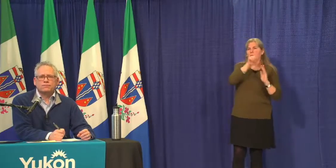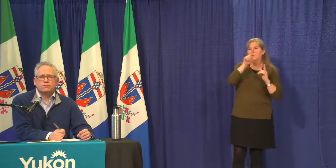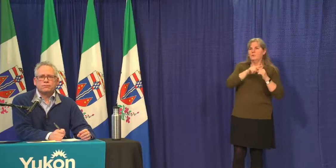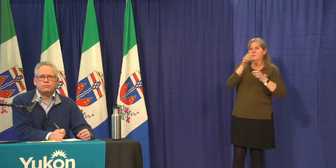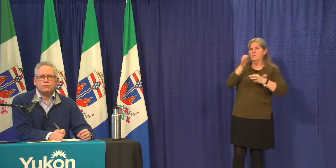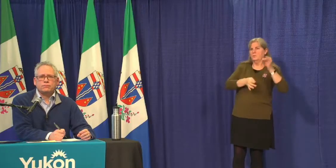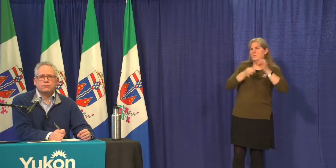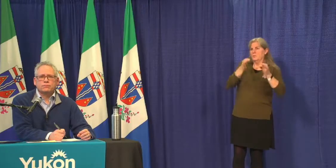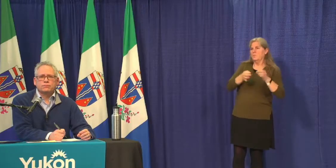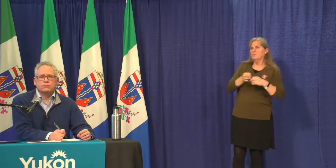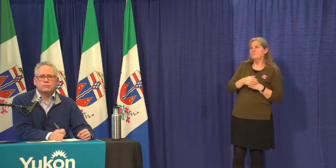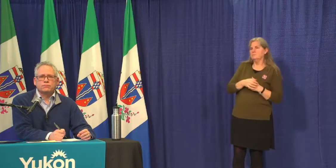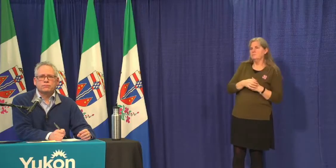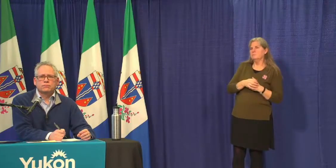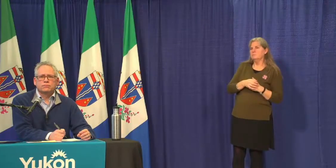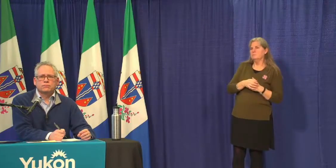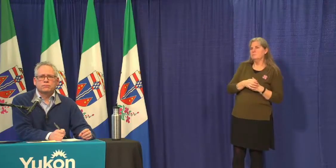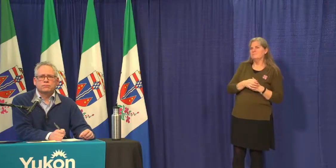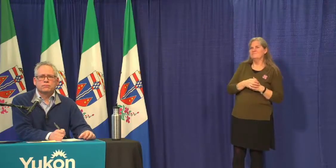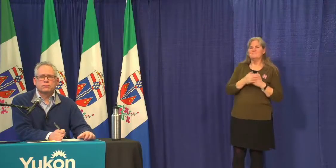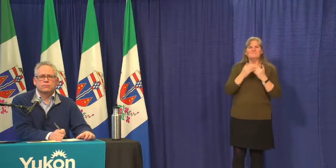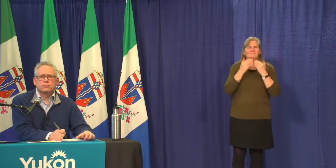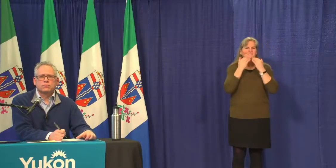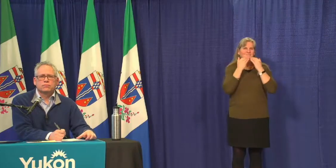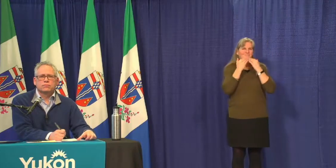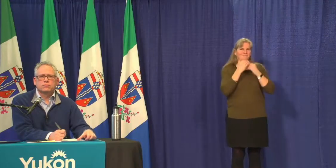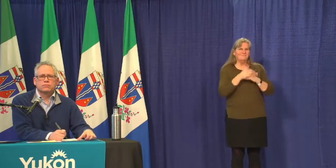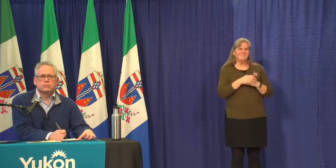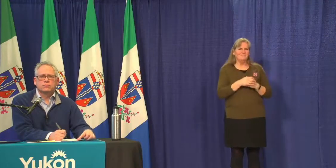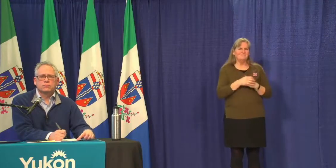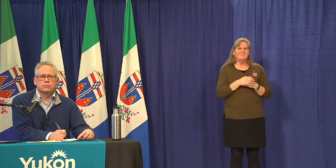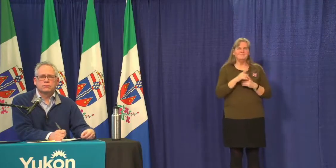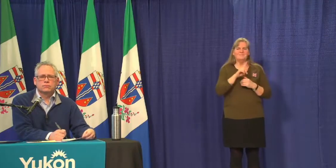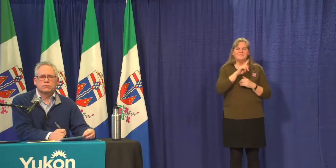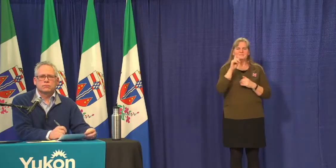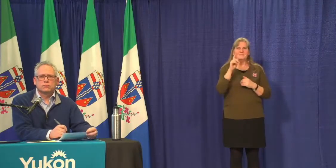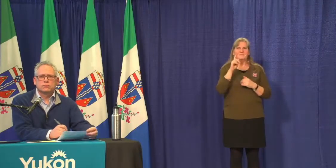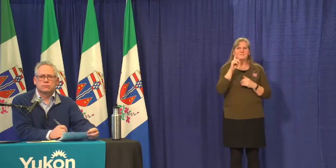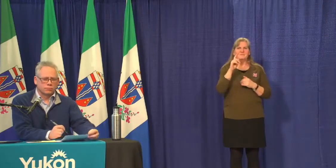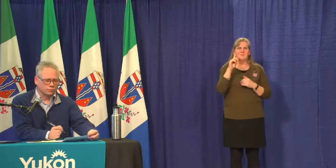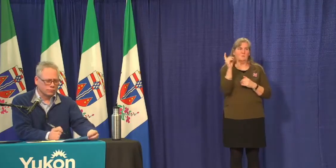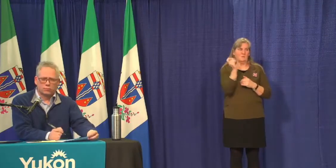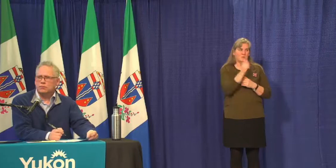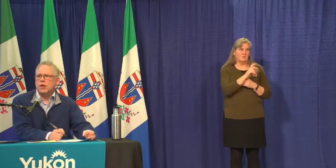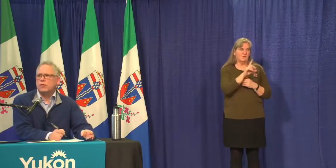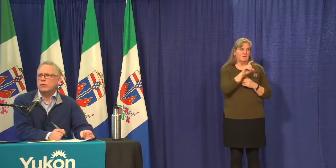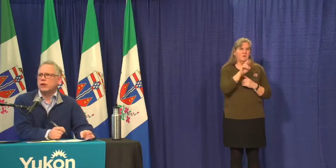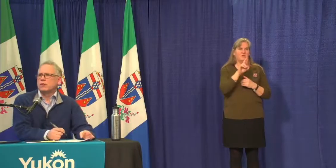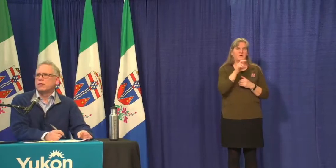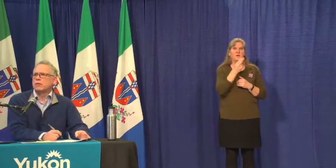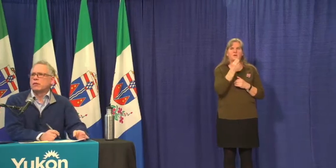court. Reporter: Thank you. Second question for Doctor Hanley.